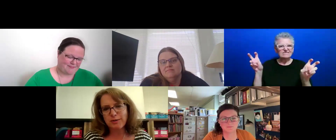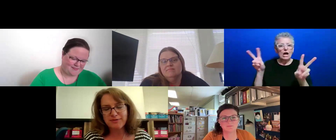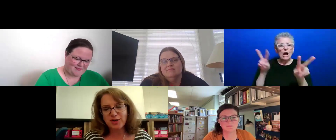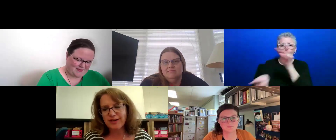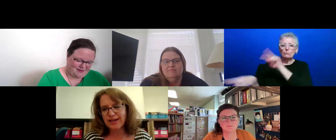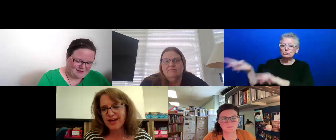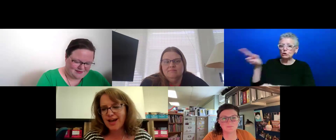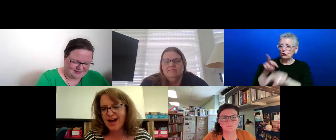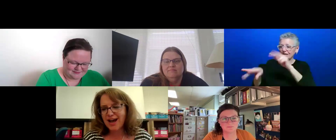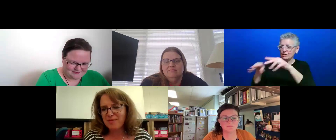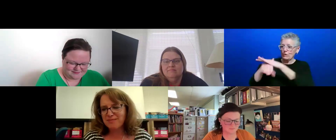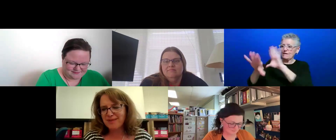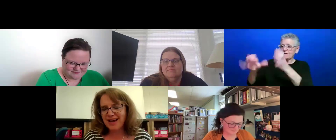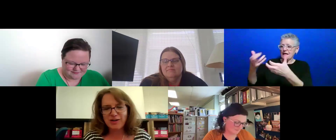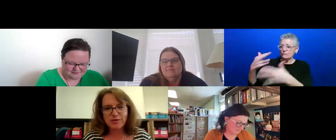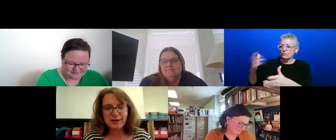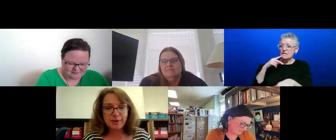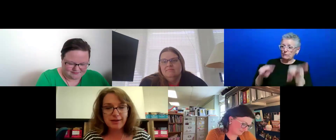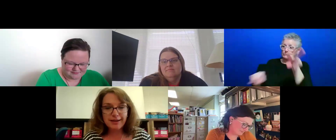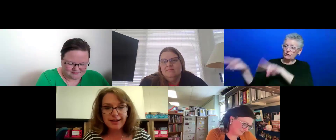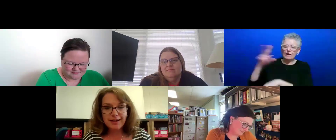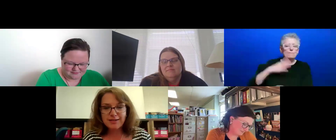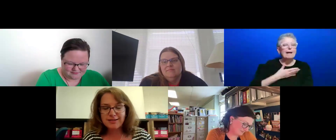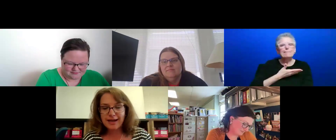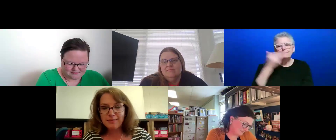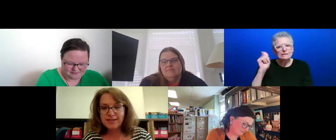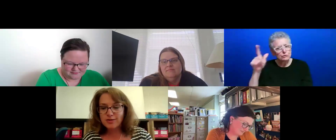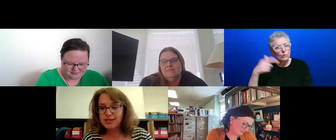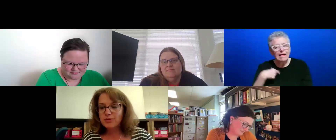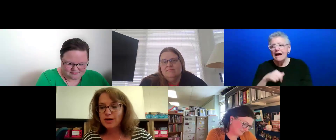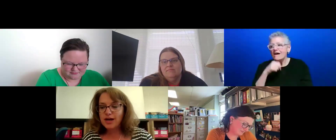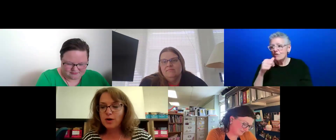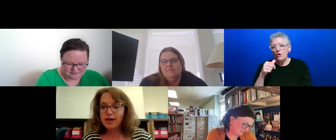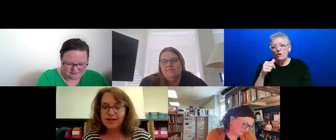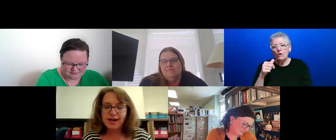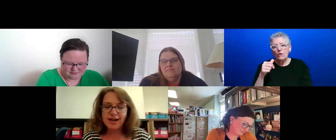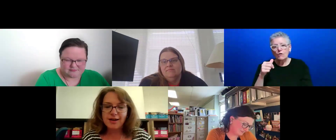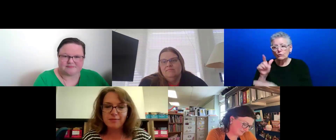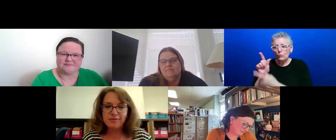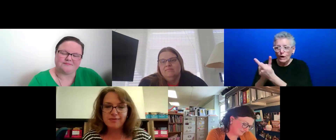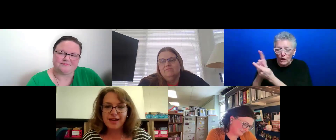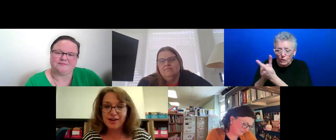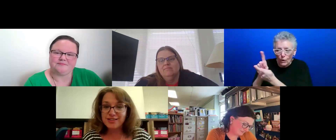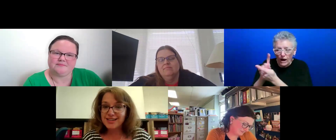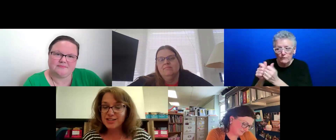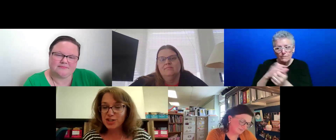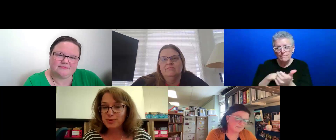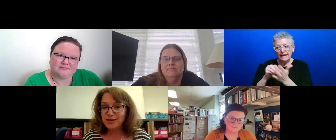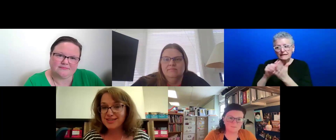and observing. I don't typically take my students one on one that are DHH+,